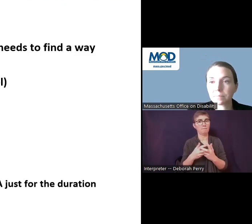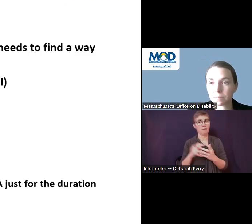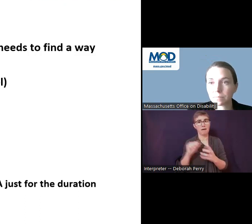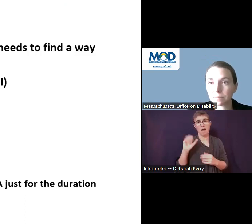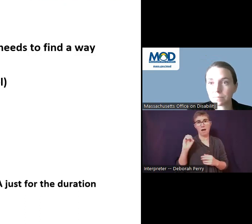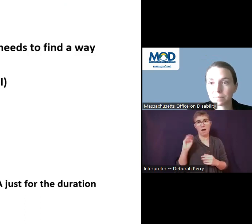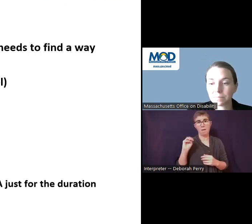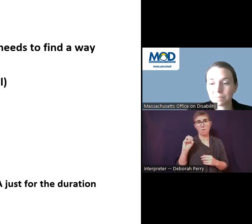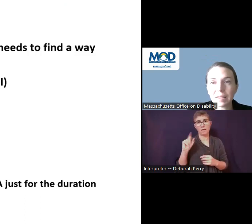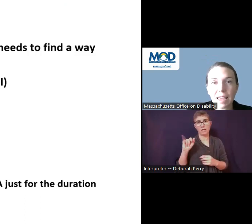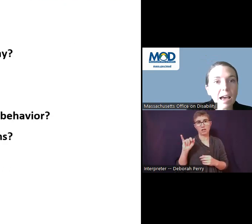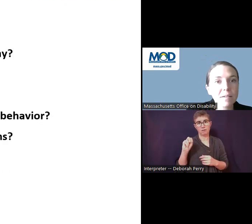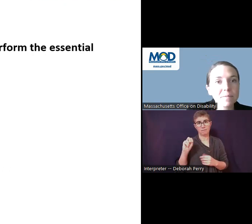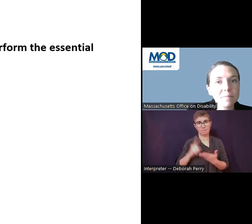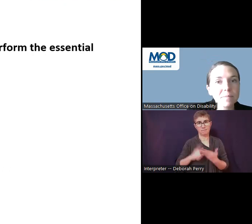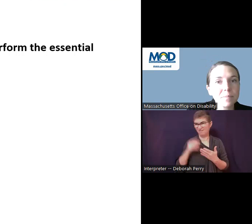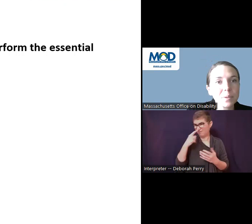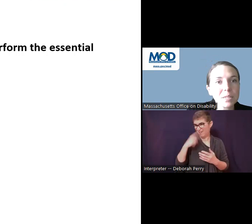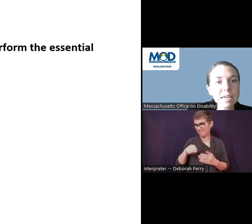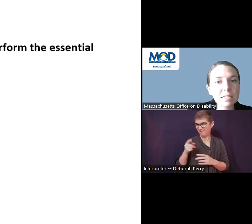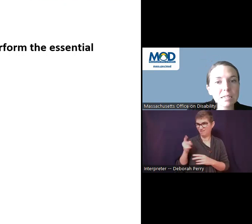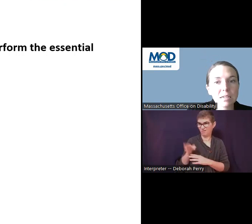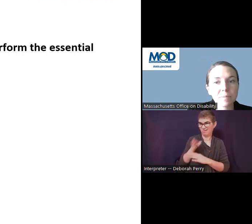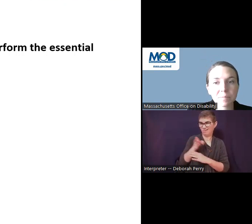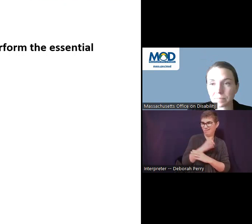you want to go back to yeah yeah so at this point